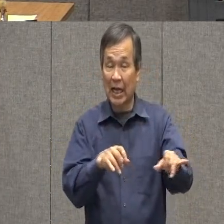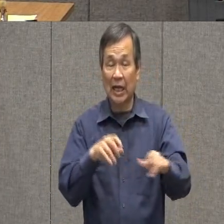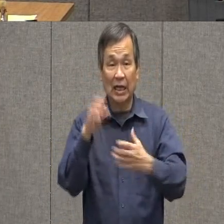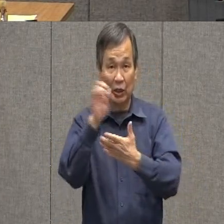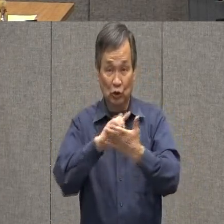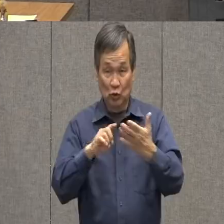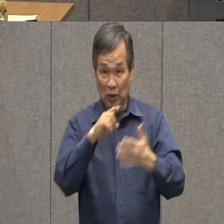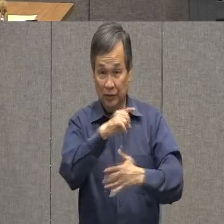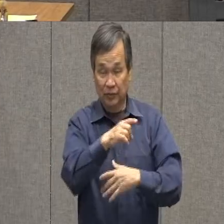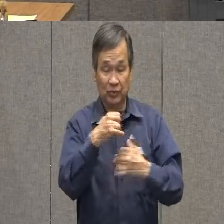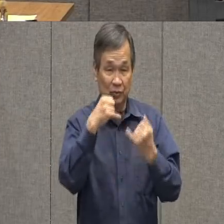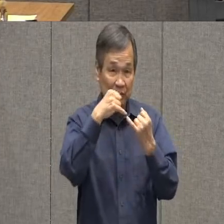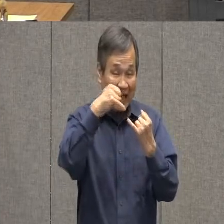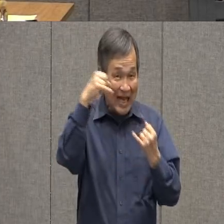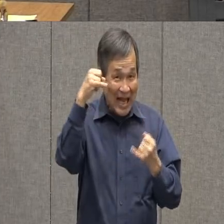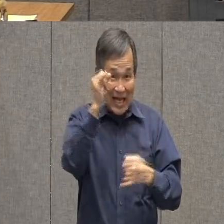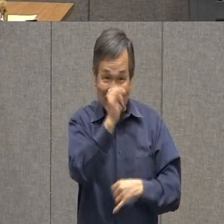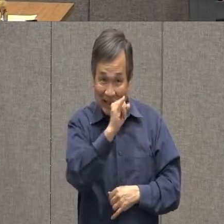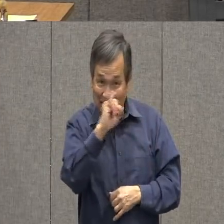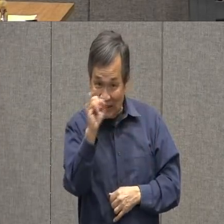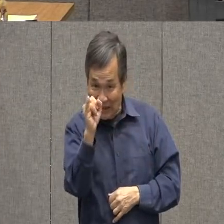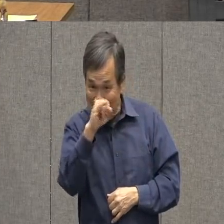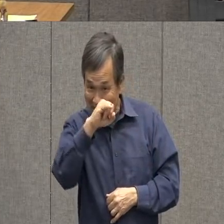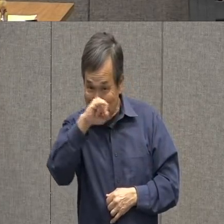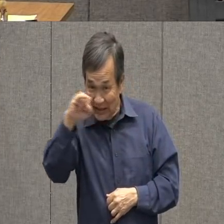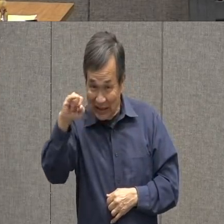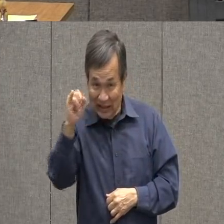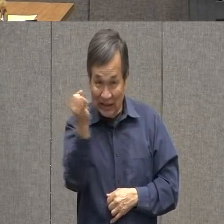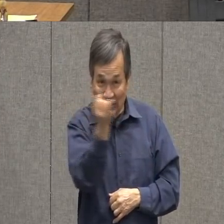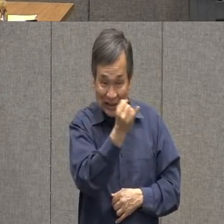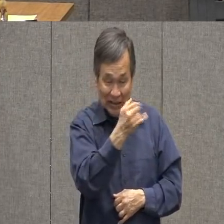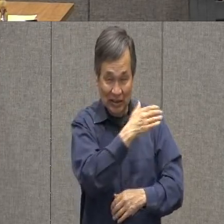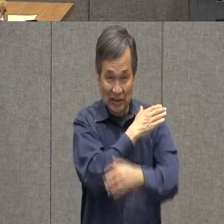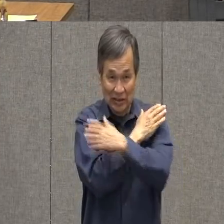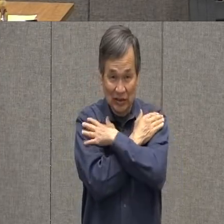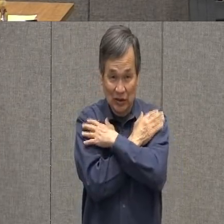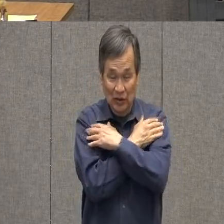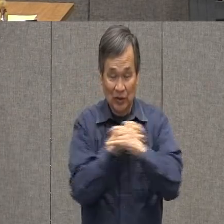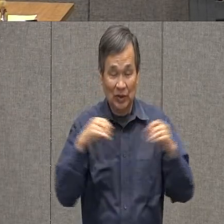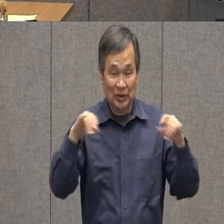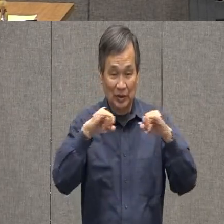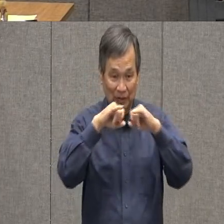Lines of movement. Look at me while she's doing that. My shoulders, these are aligned.